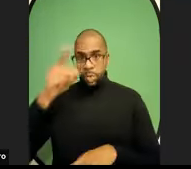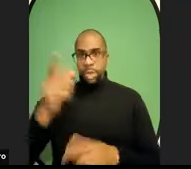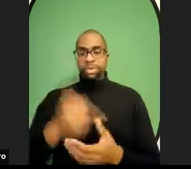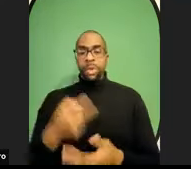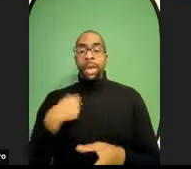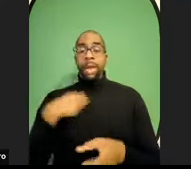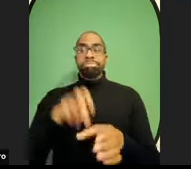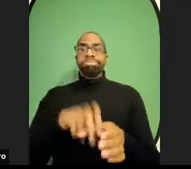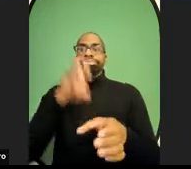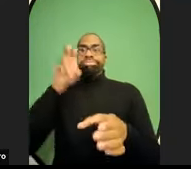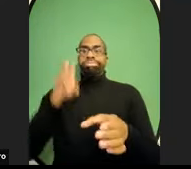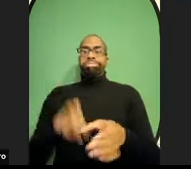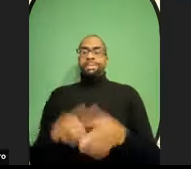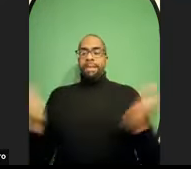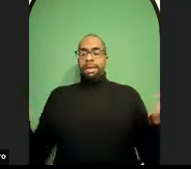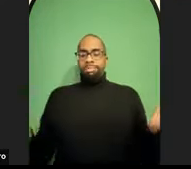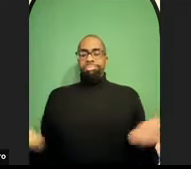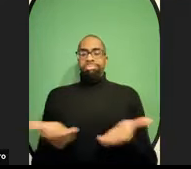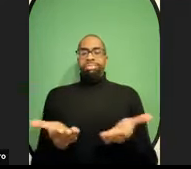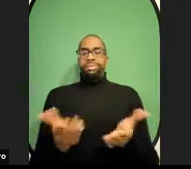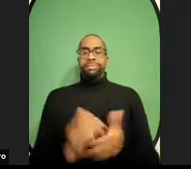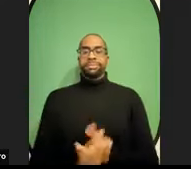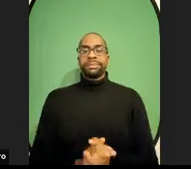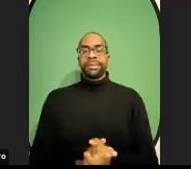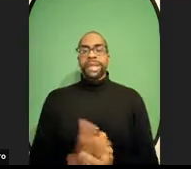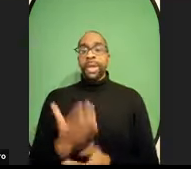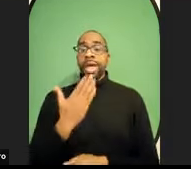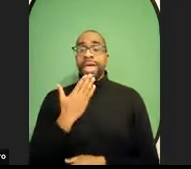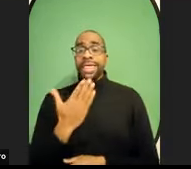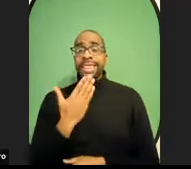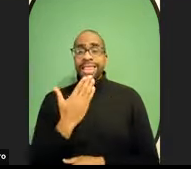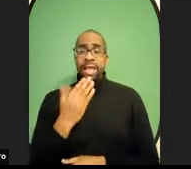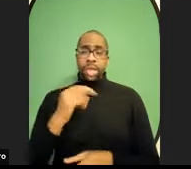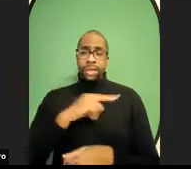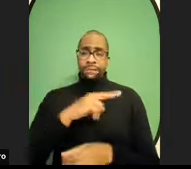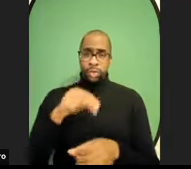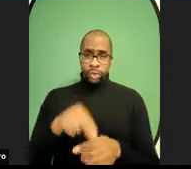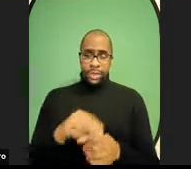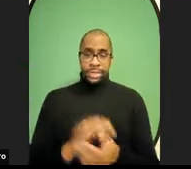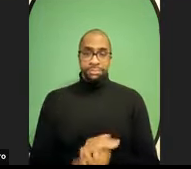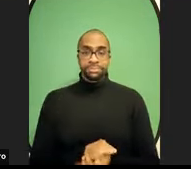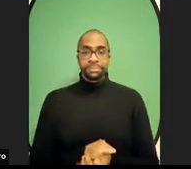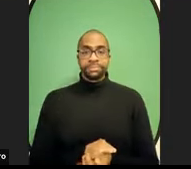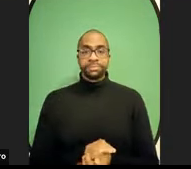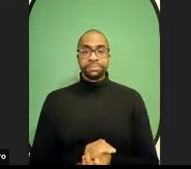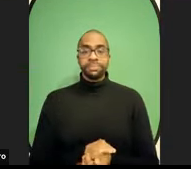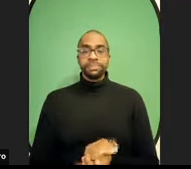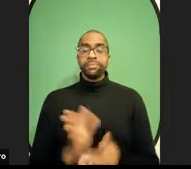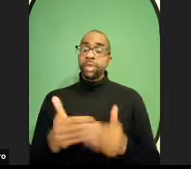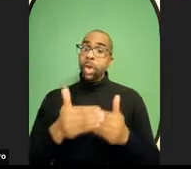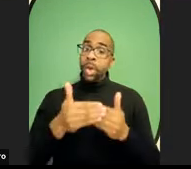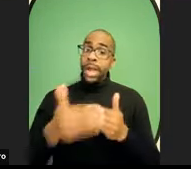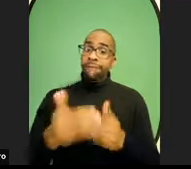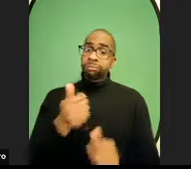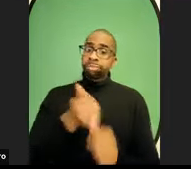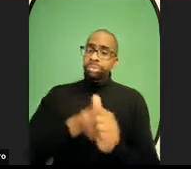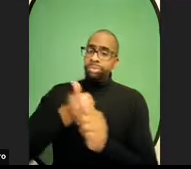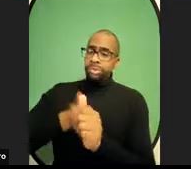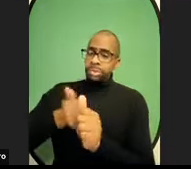you. So I'm going to just say. t sit back and let us get to it so that you can present so that you can present. For those of you joining us after he For those of you joining us after each presenter concludes